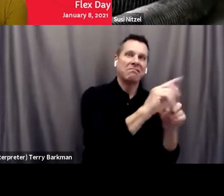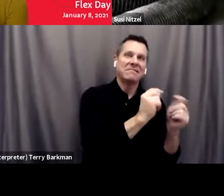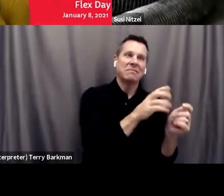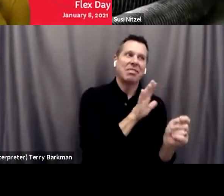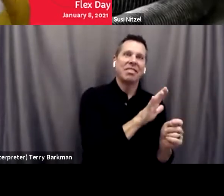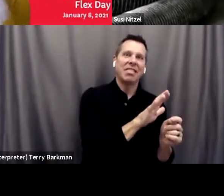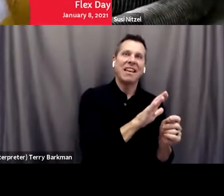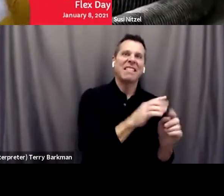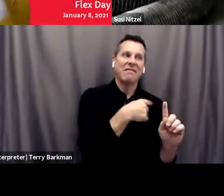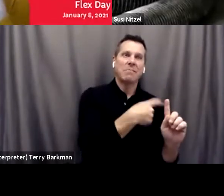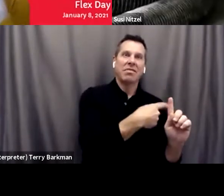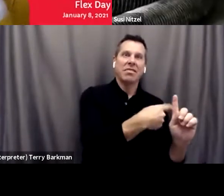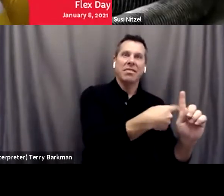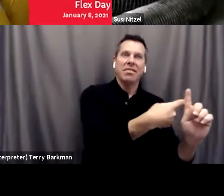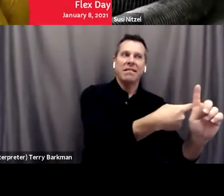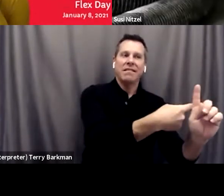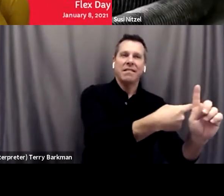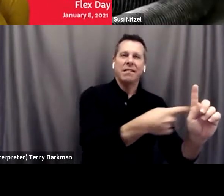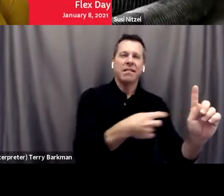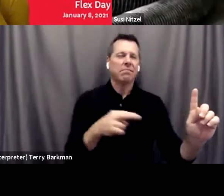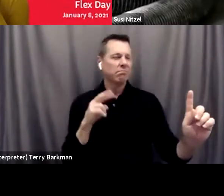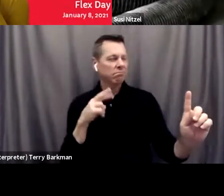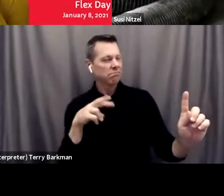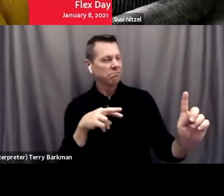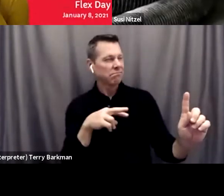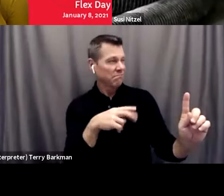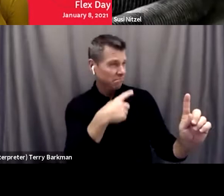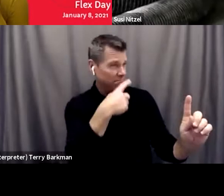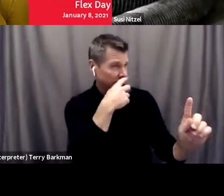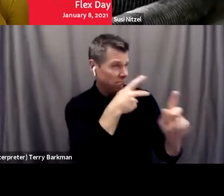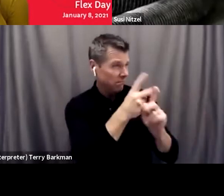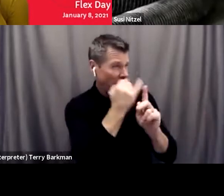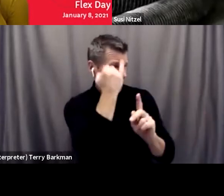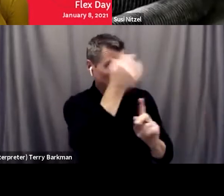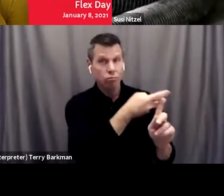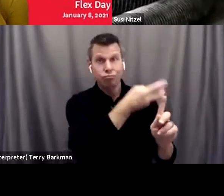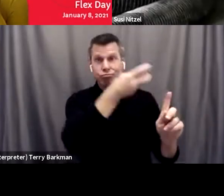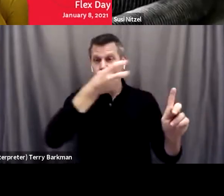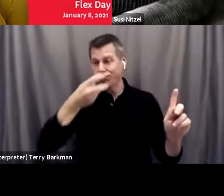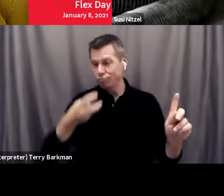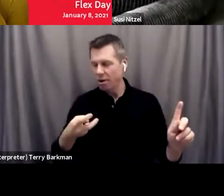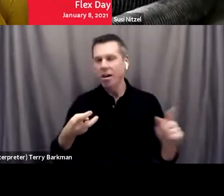monthly event where they have faculty members, they have counselors, really to create an environment where students feel a